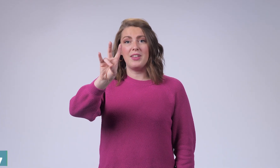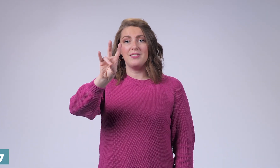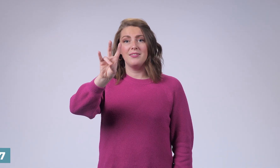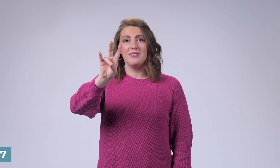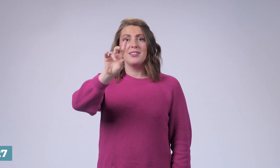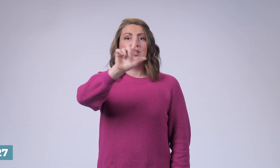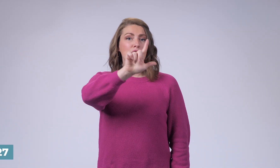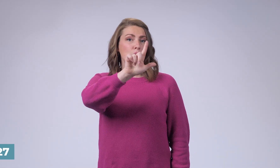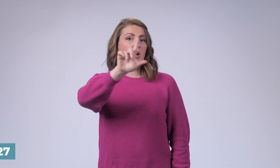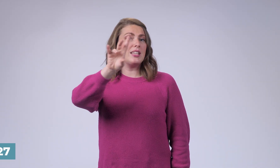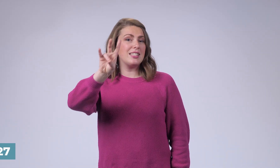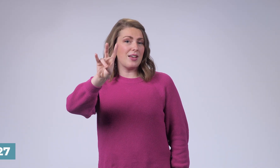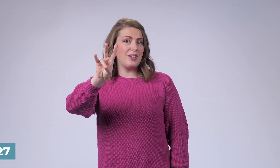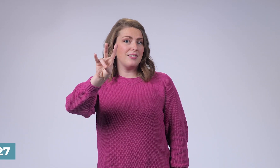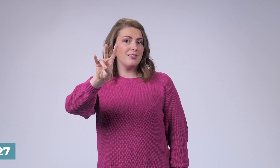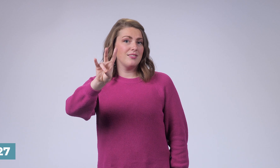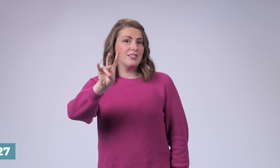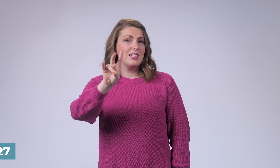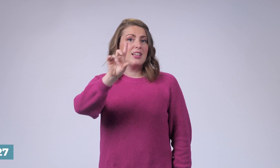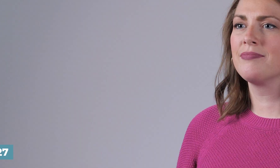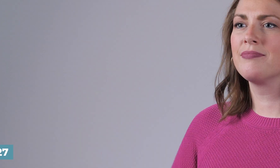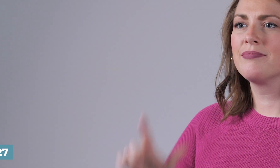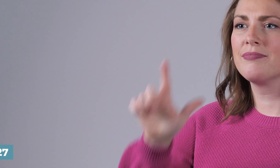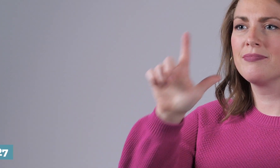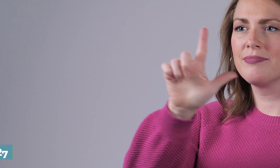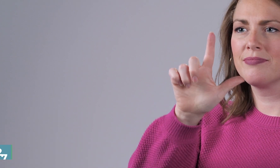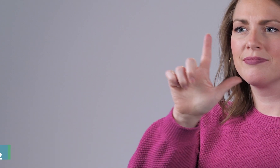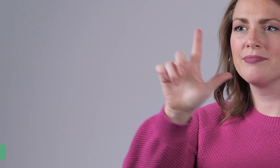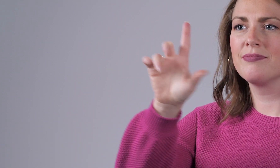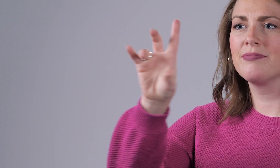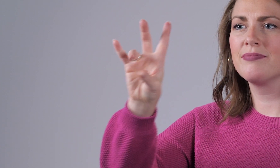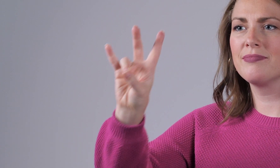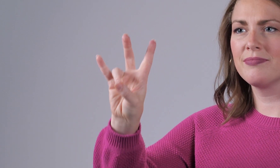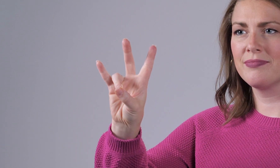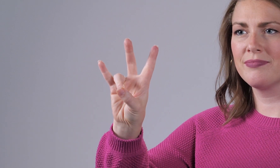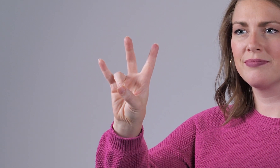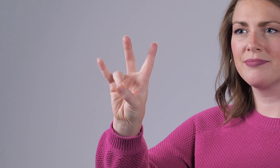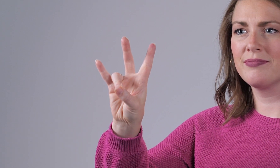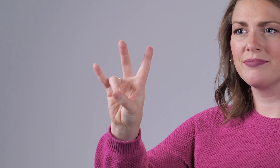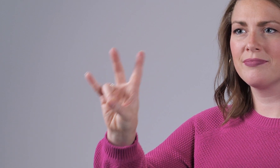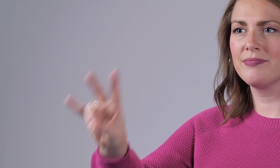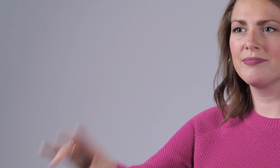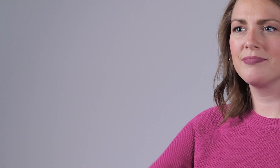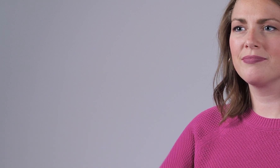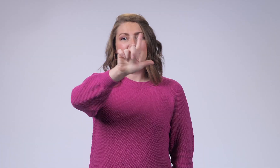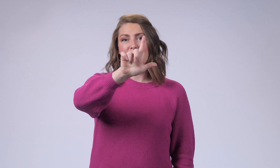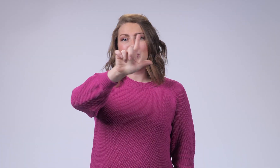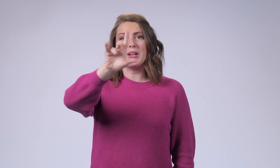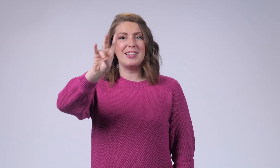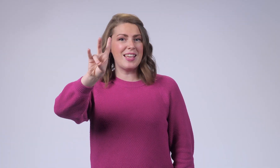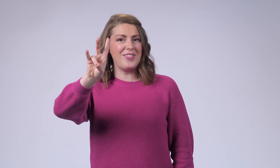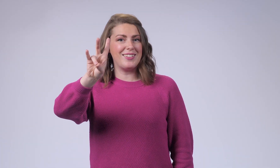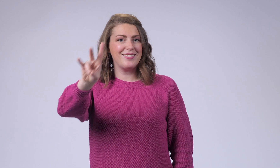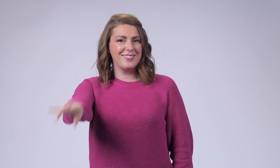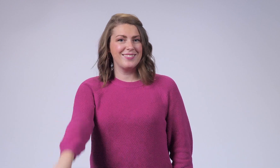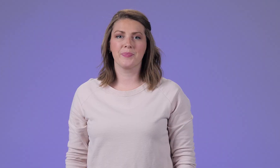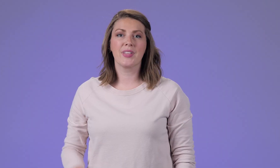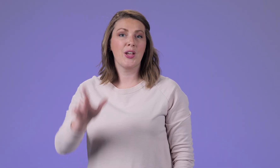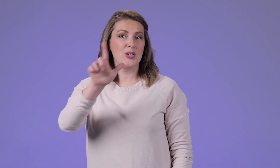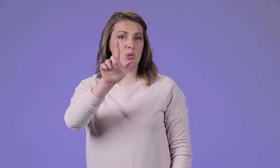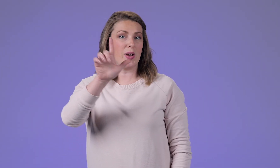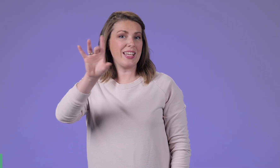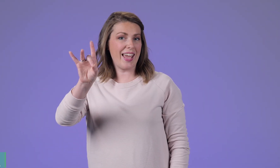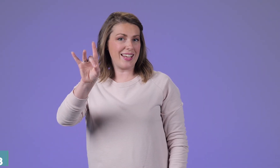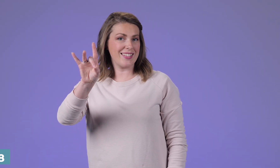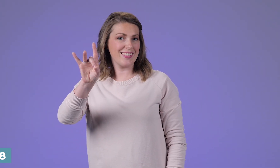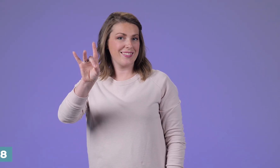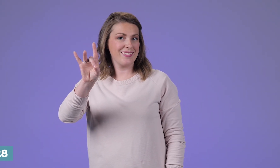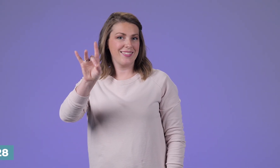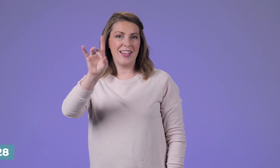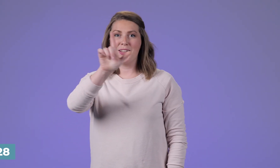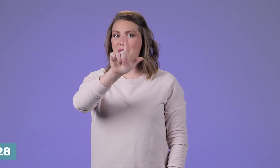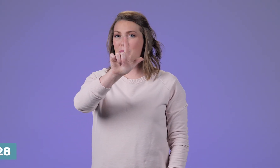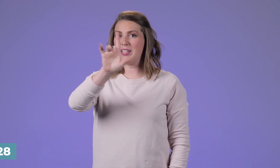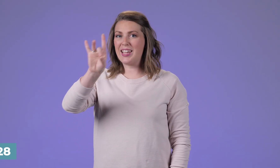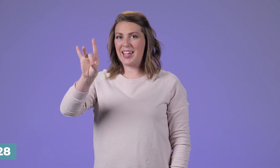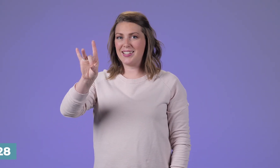'Twenty-seven, 27,' it's two fingers and the seven together '27.' 'Twenty-eight, 28,'